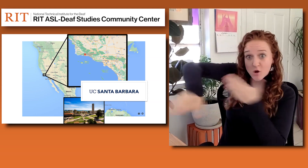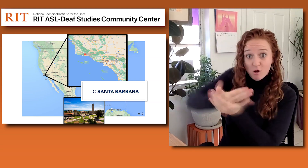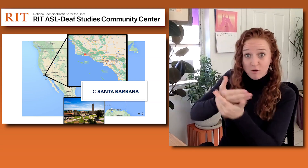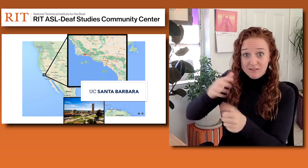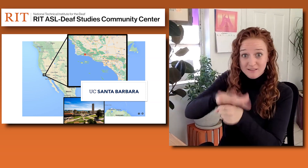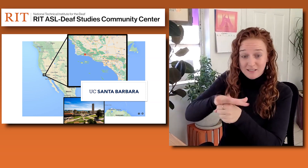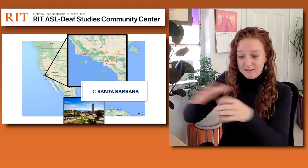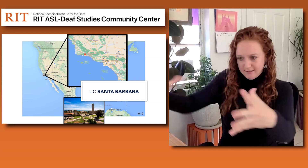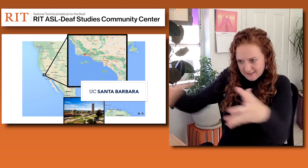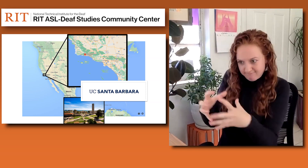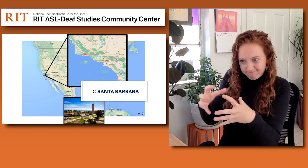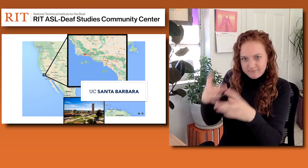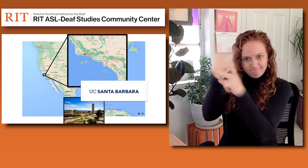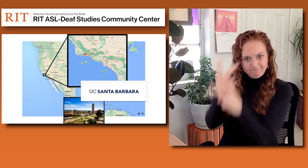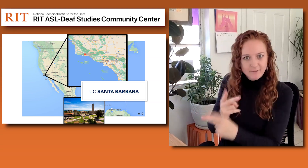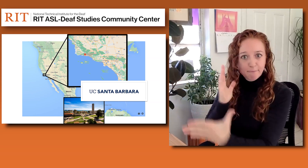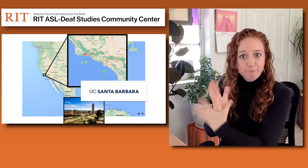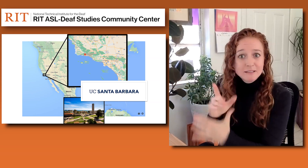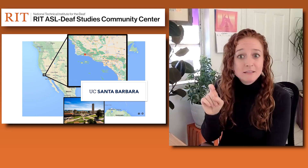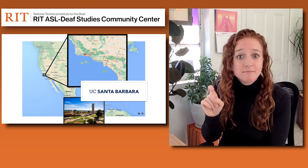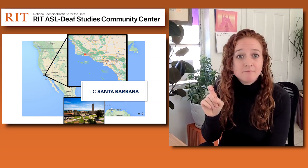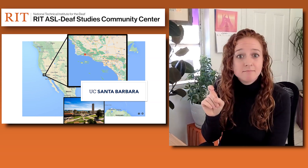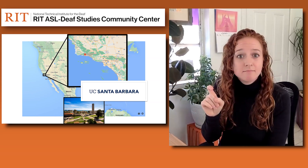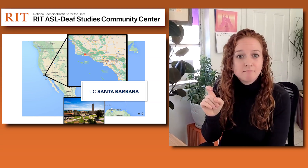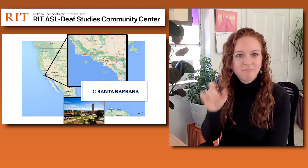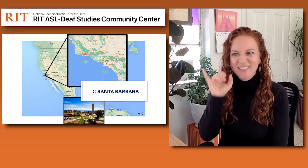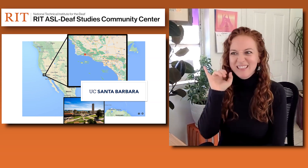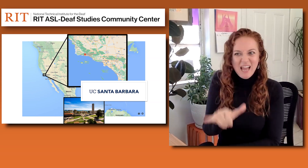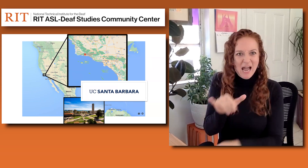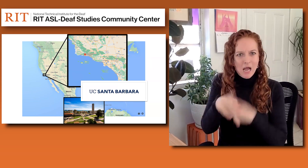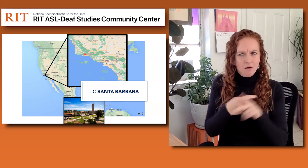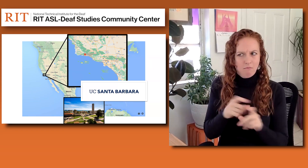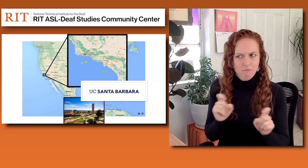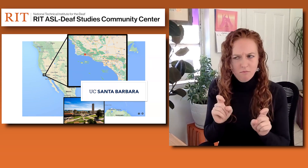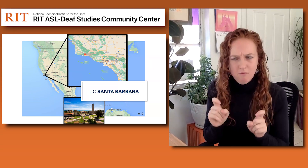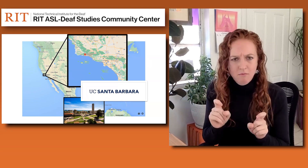or are we taking a whole and splitting it?